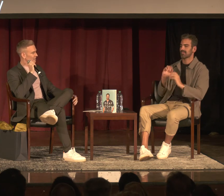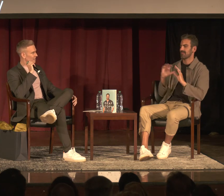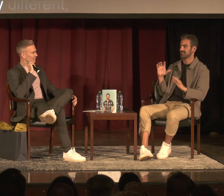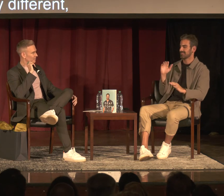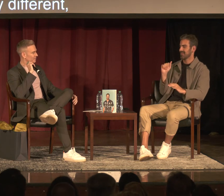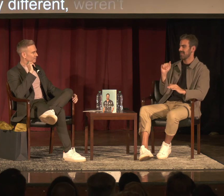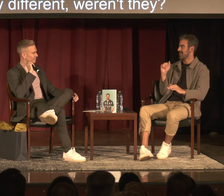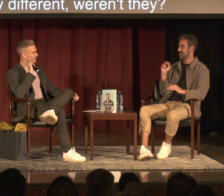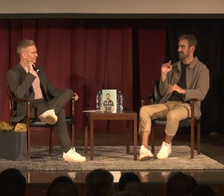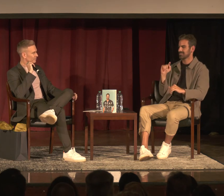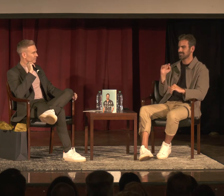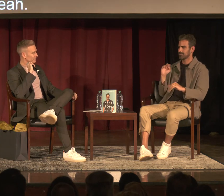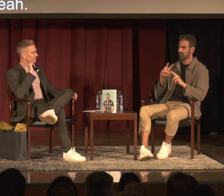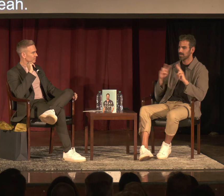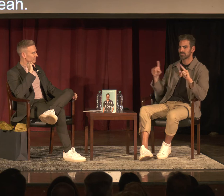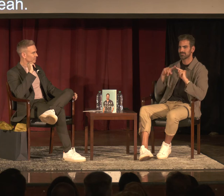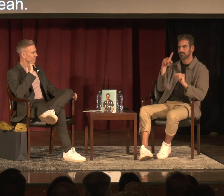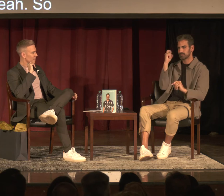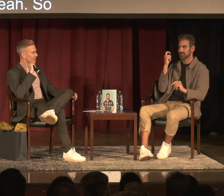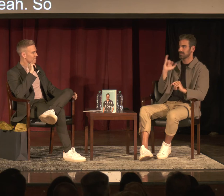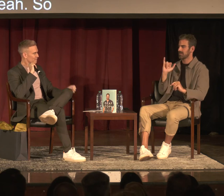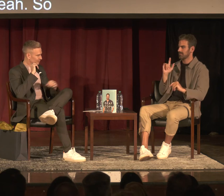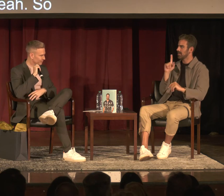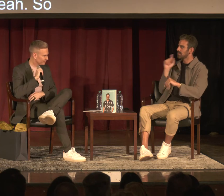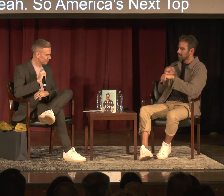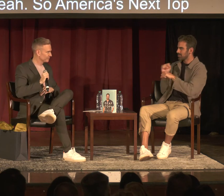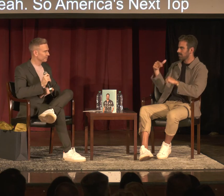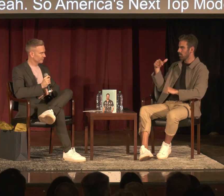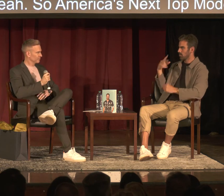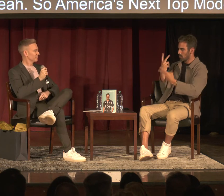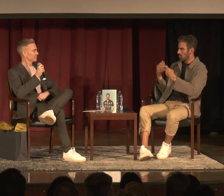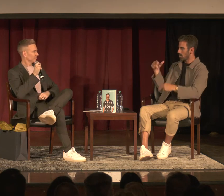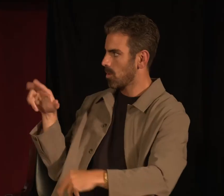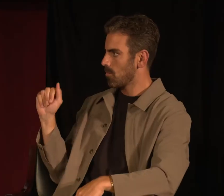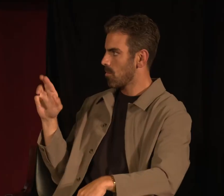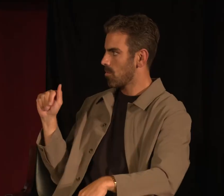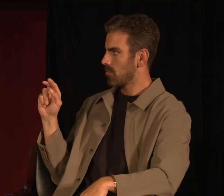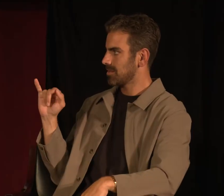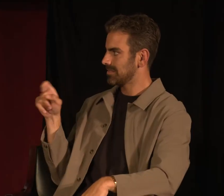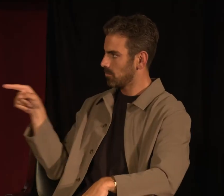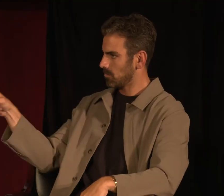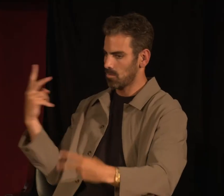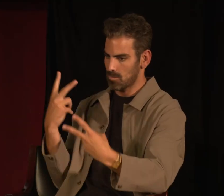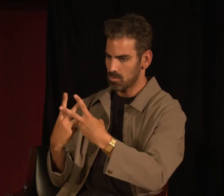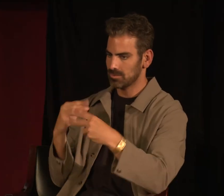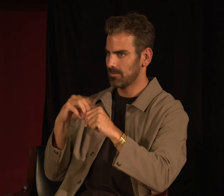Yeah. So America's Next Top Model was really different because it literally quarantined us.